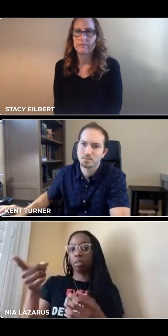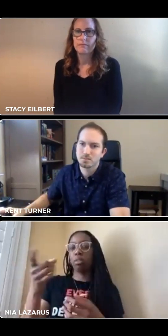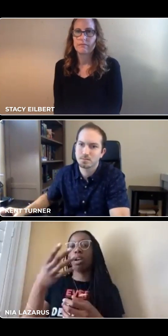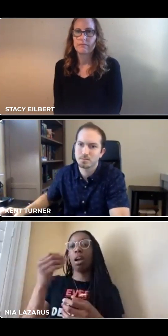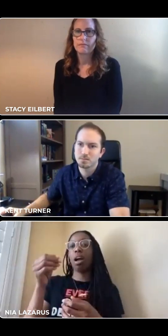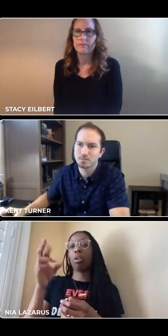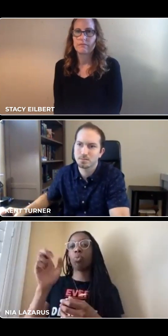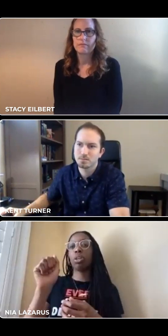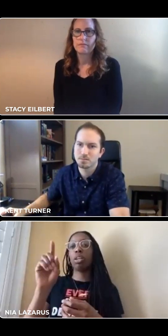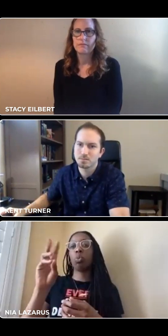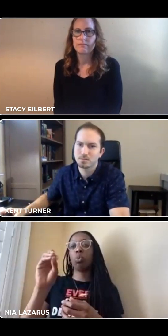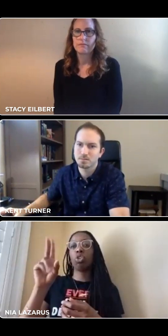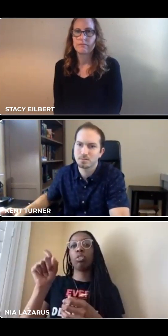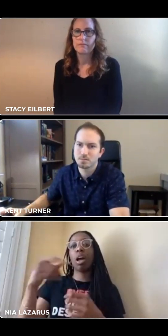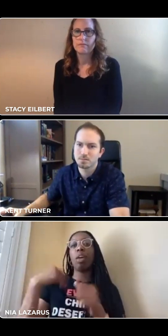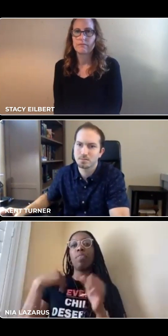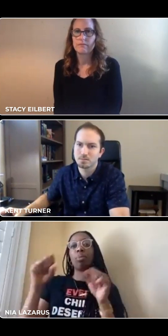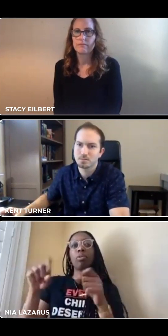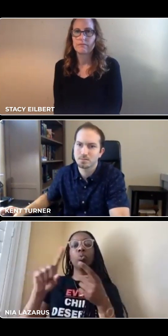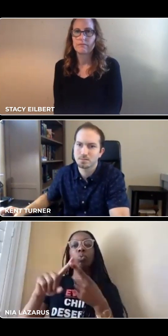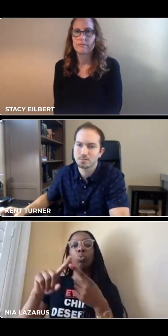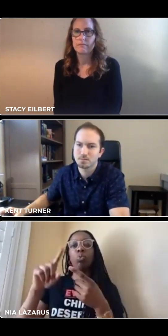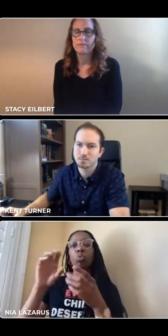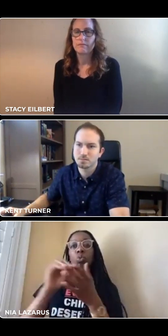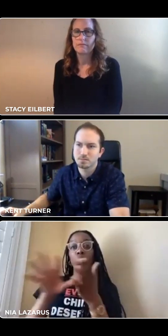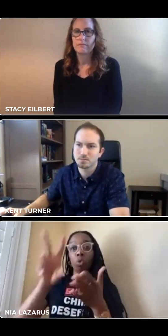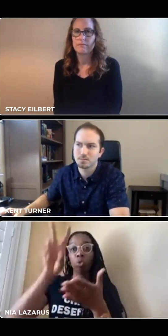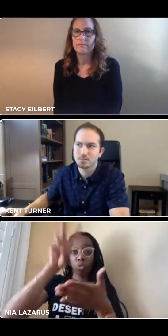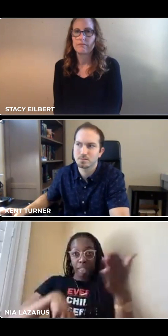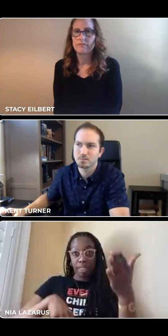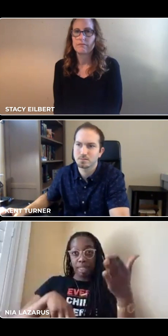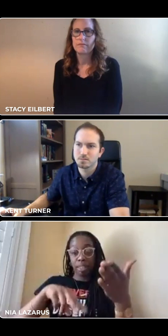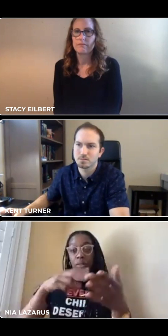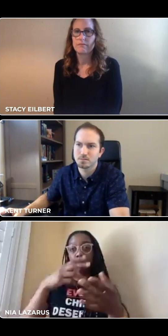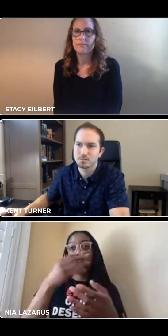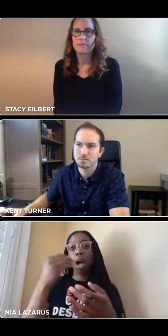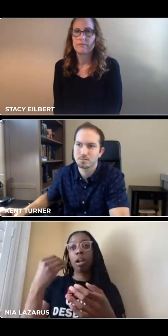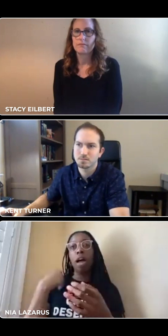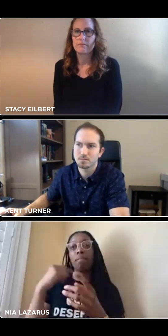With ReadWorks, it's the same thing. With ReadWorks, I have the ability to have a student